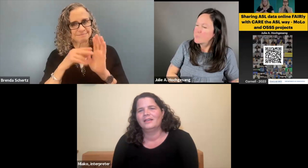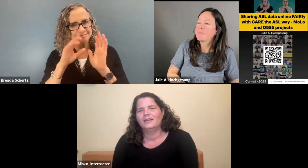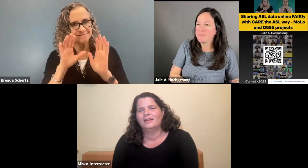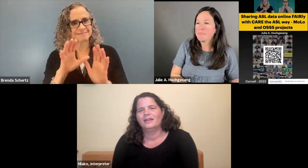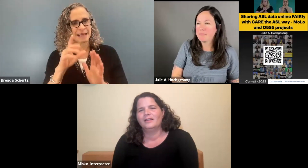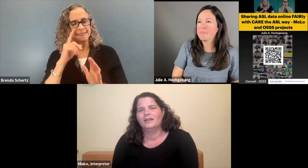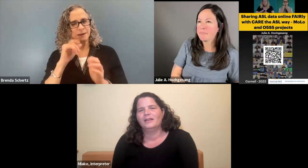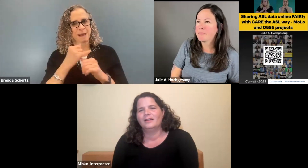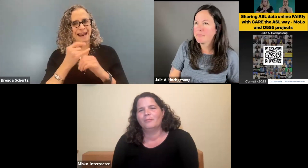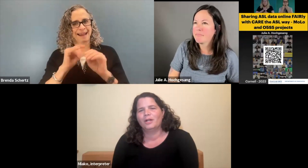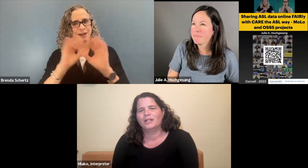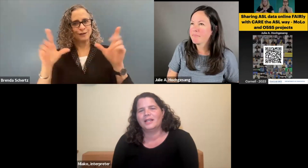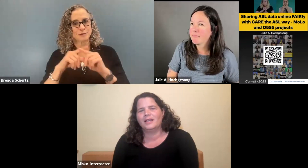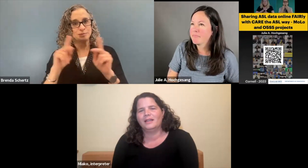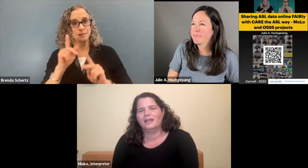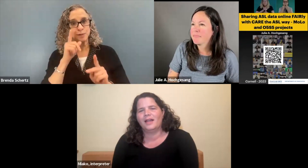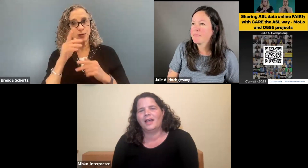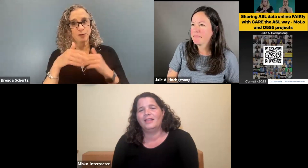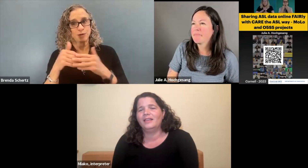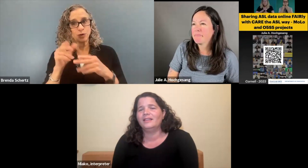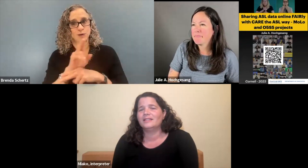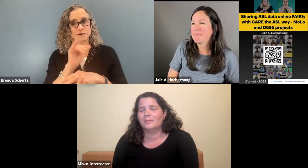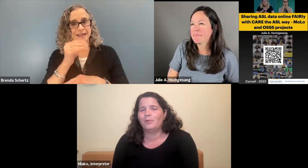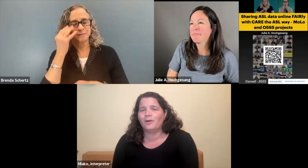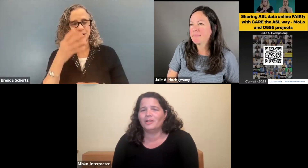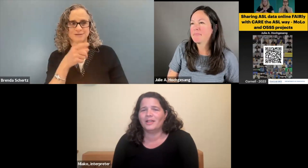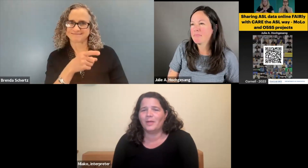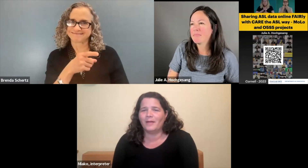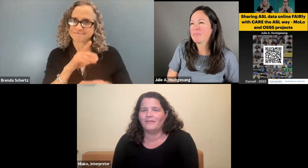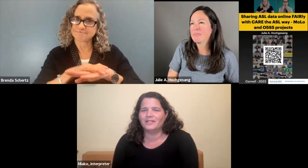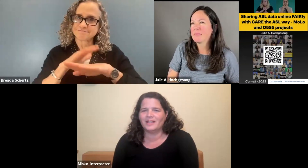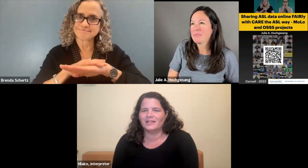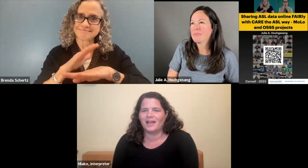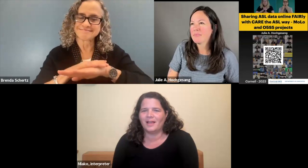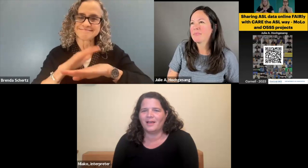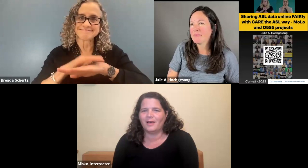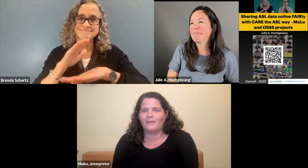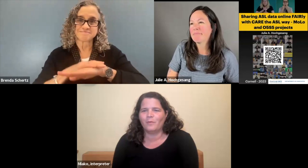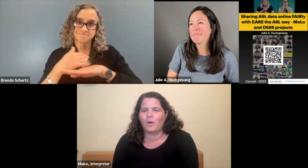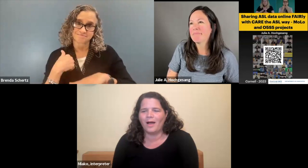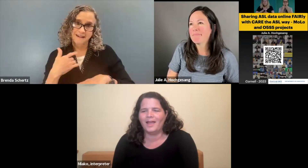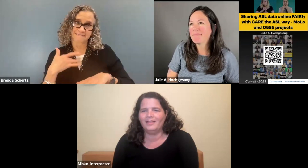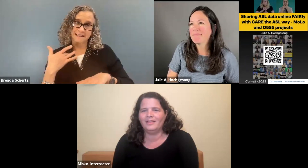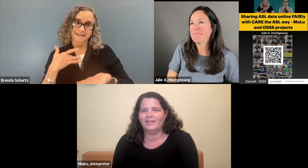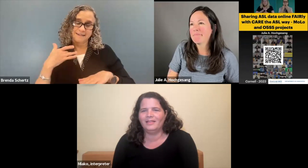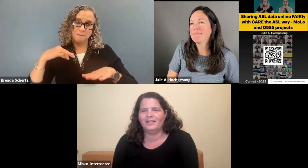I think it's important that we emphasize that of why